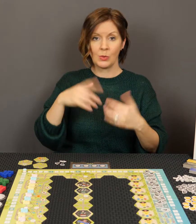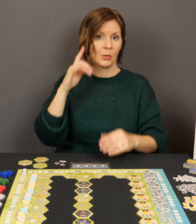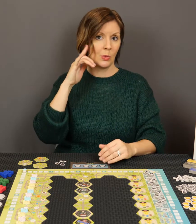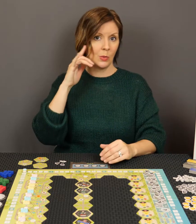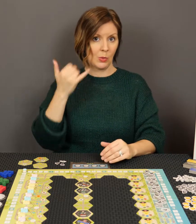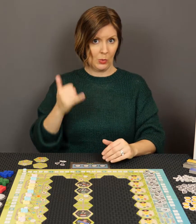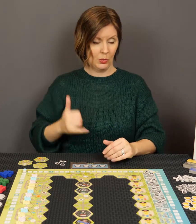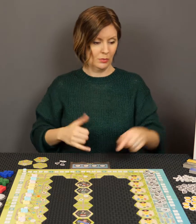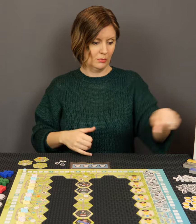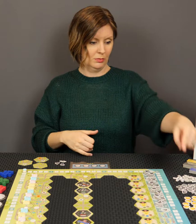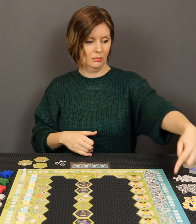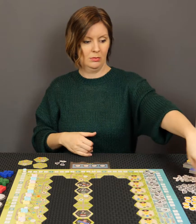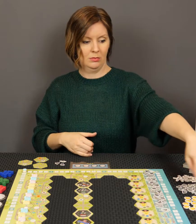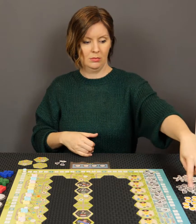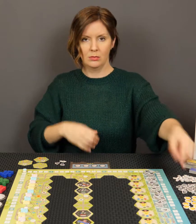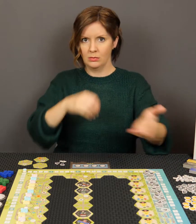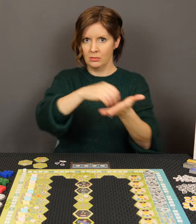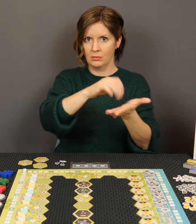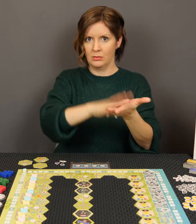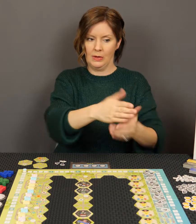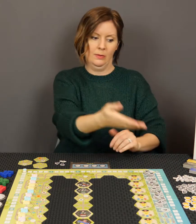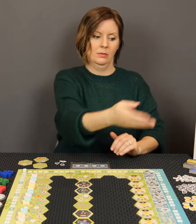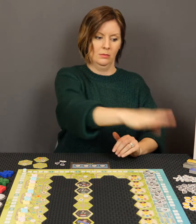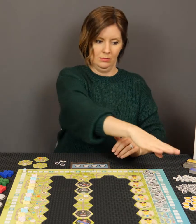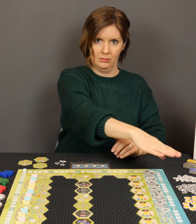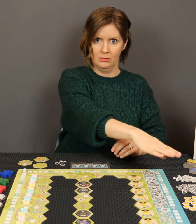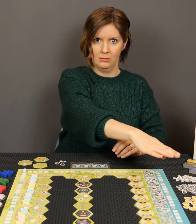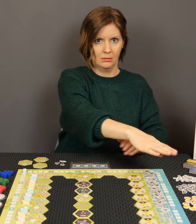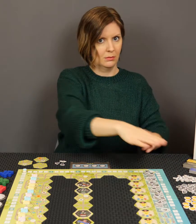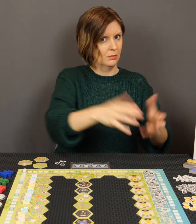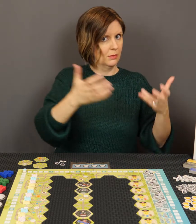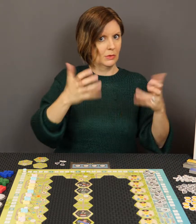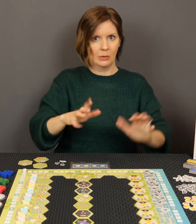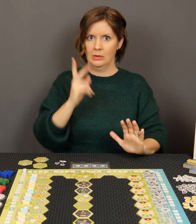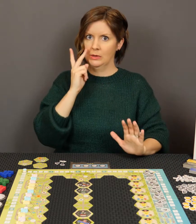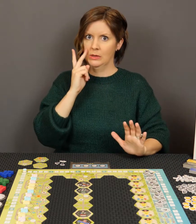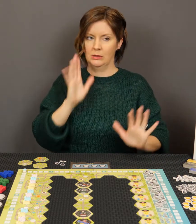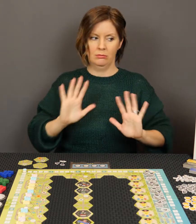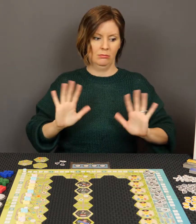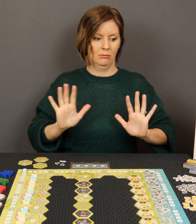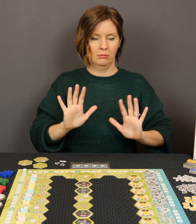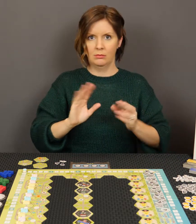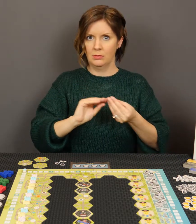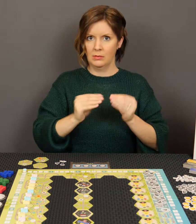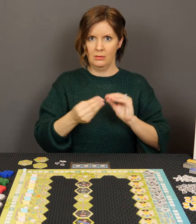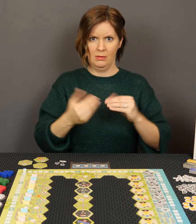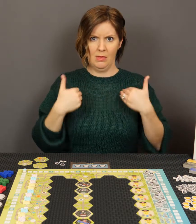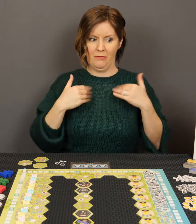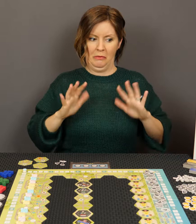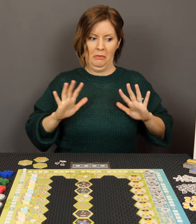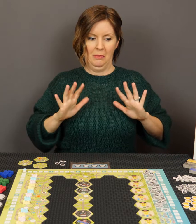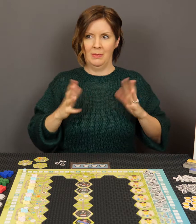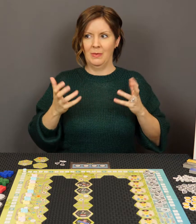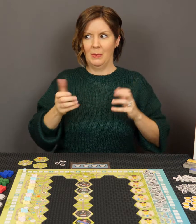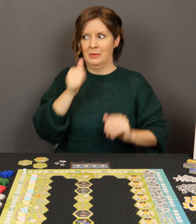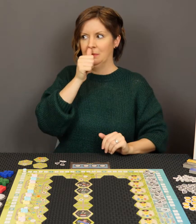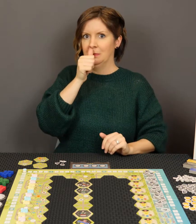Shuffle all of the gold tokens and put those face down on the table somewhere. You don’t want to be able to see what number the gold has.